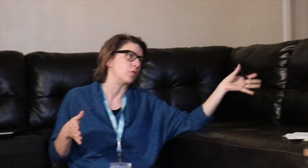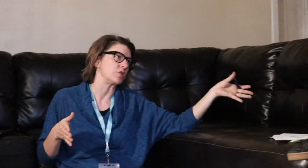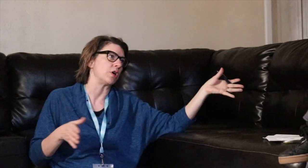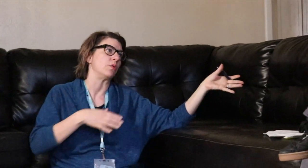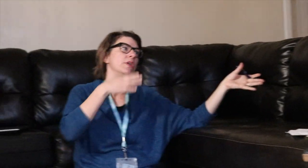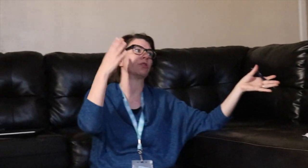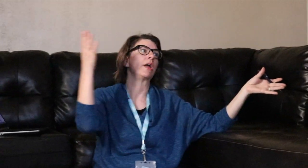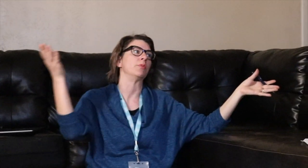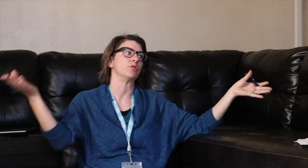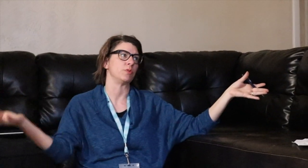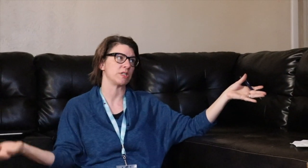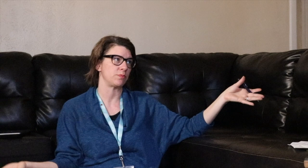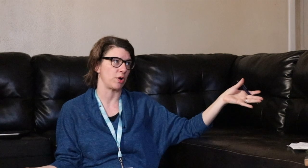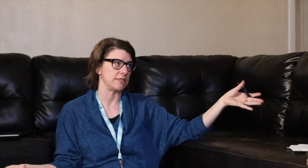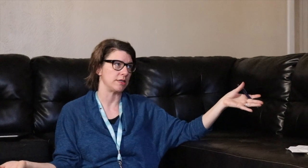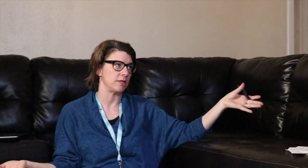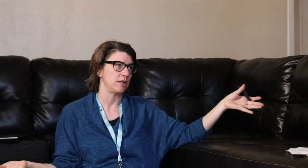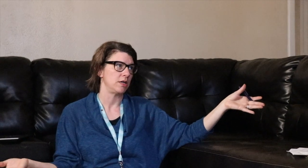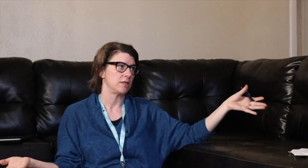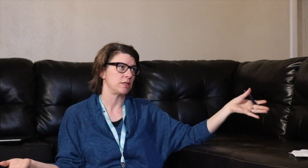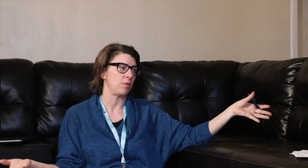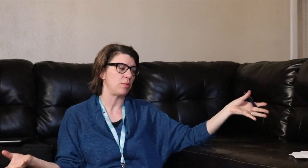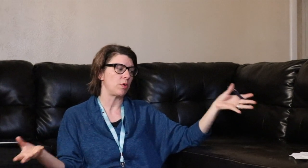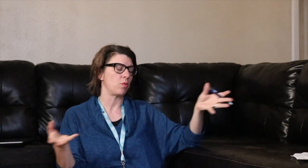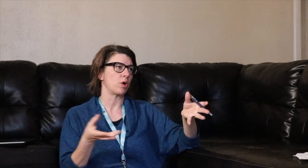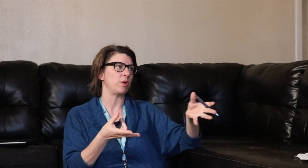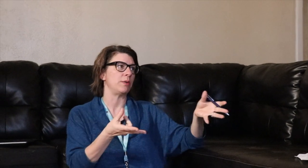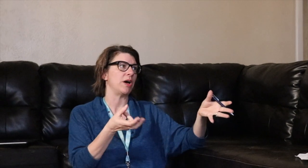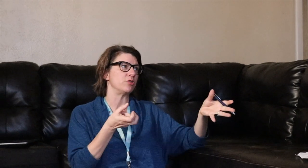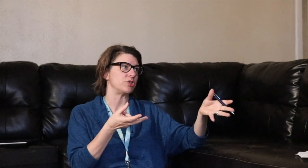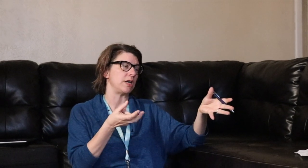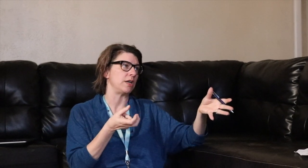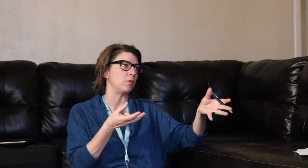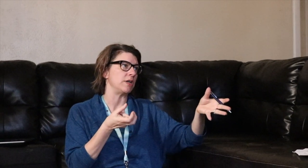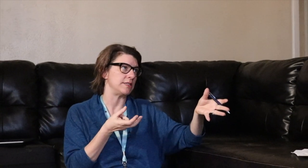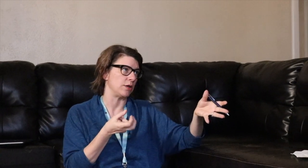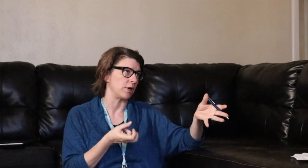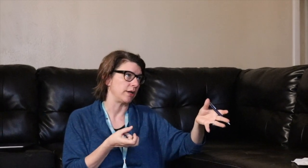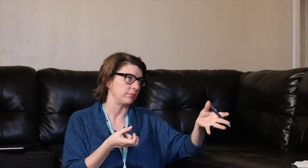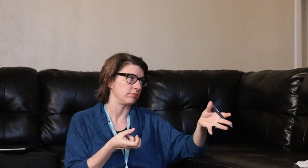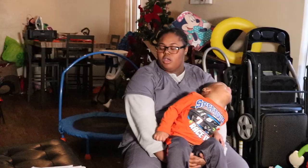more so than they're able to express it. So we want to work with him understanding what he's hearing.